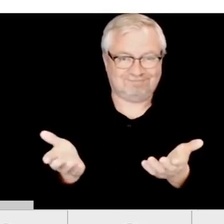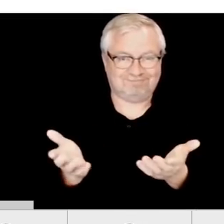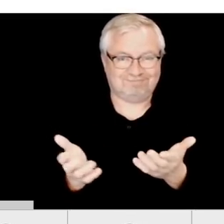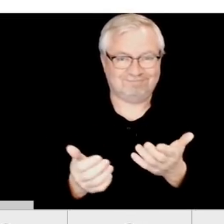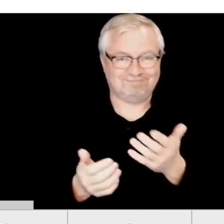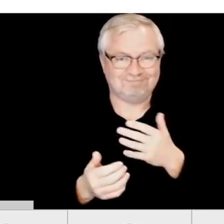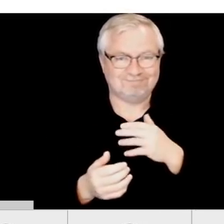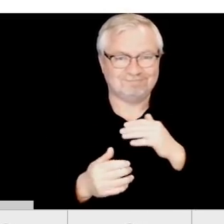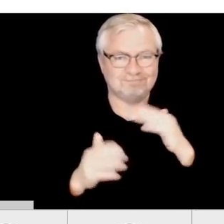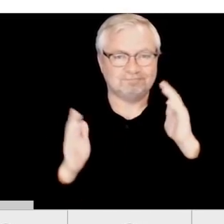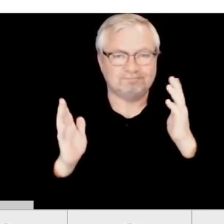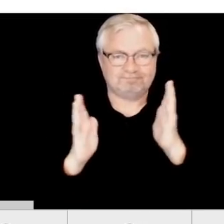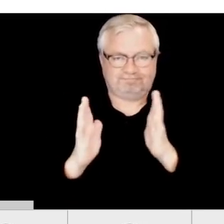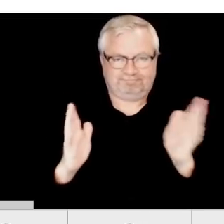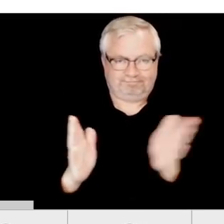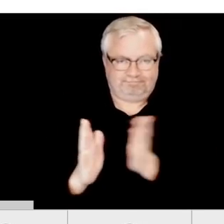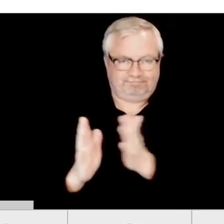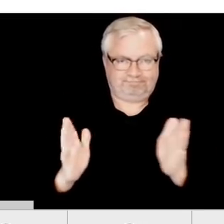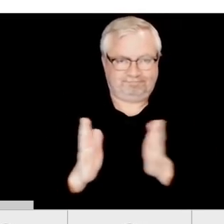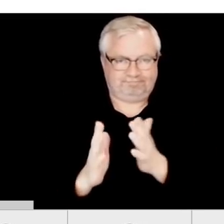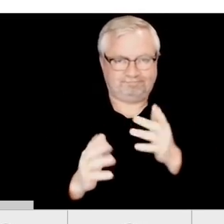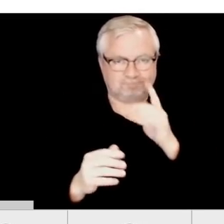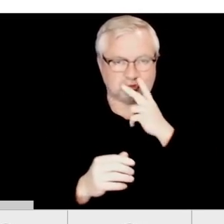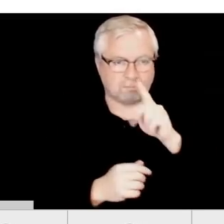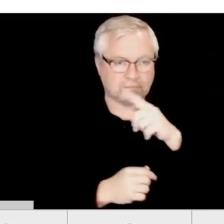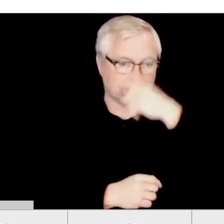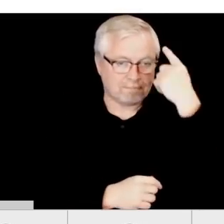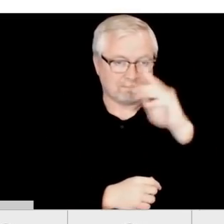are the black dots against MDH surveillance data.